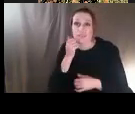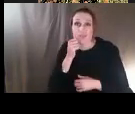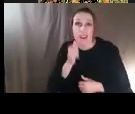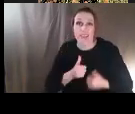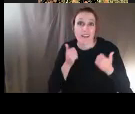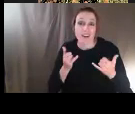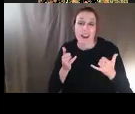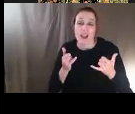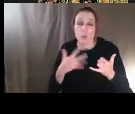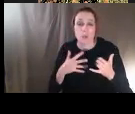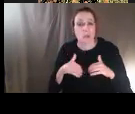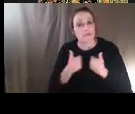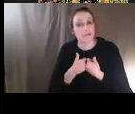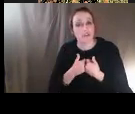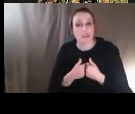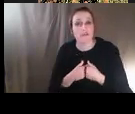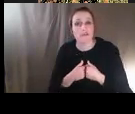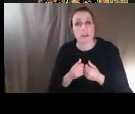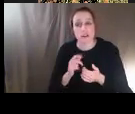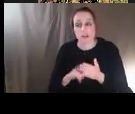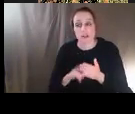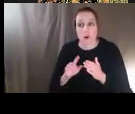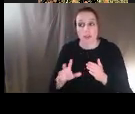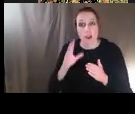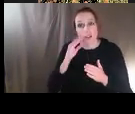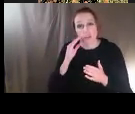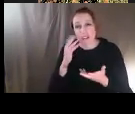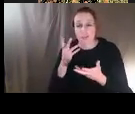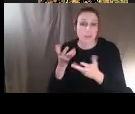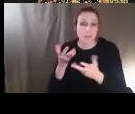What they might be experiencing in the employment setting, what they might be experiencing